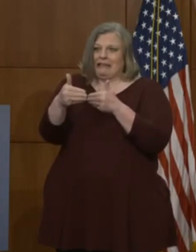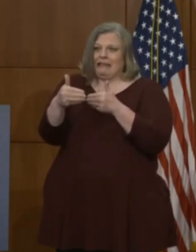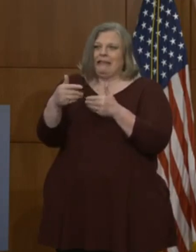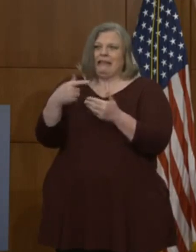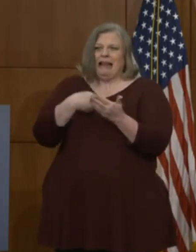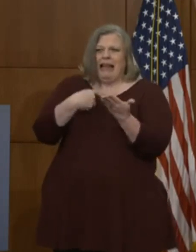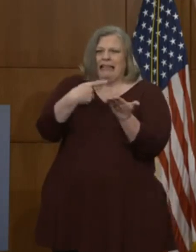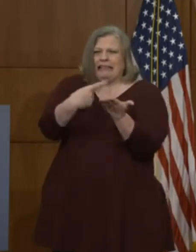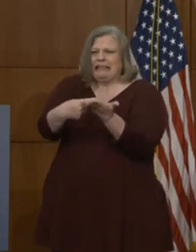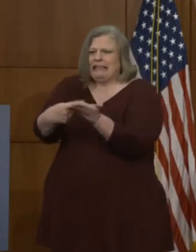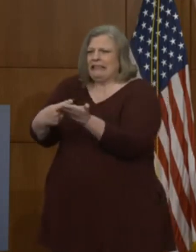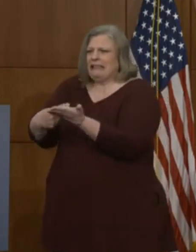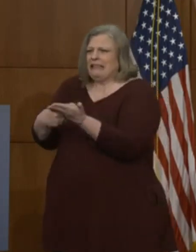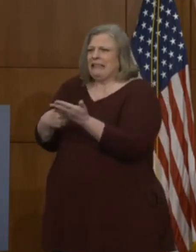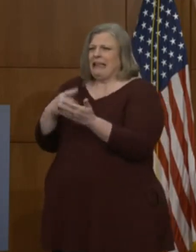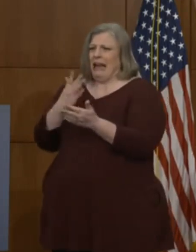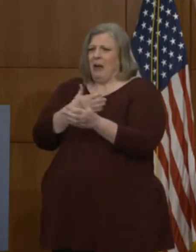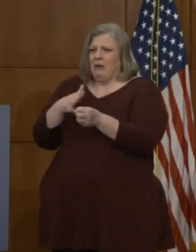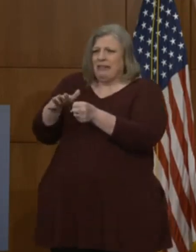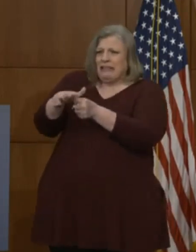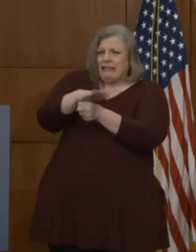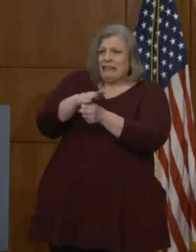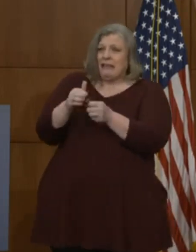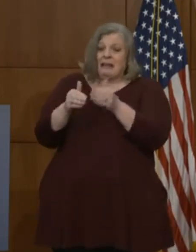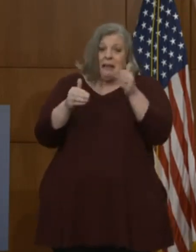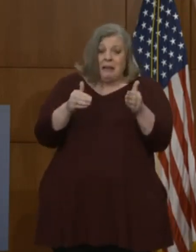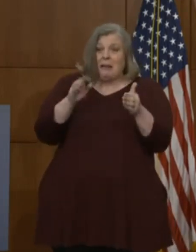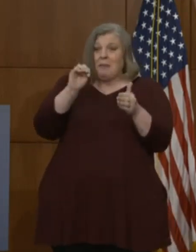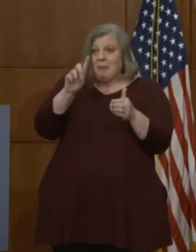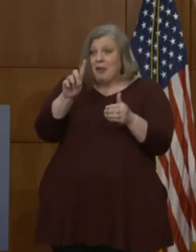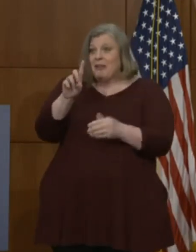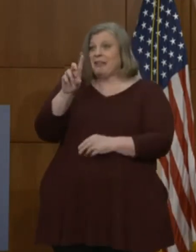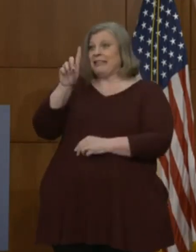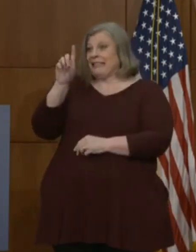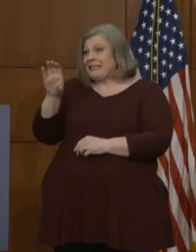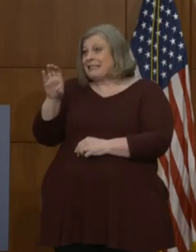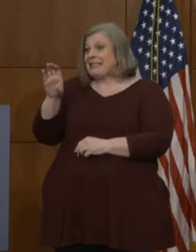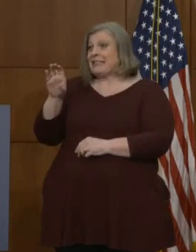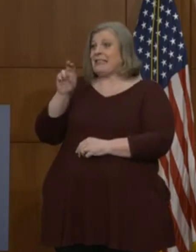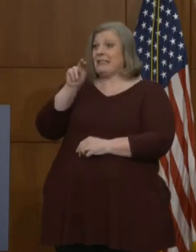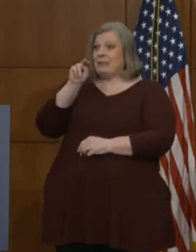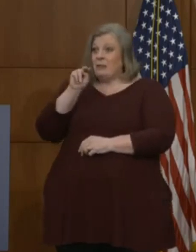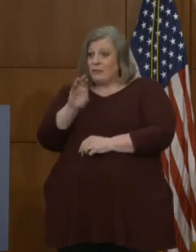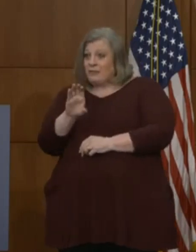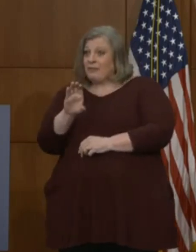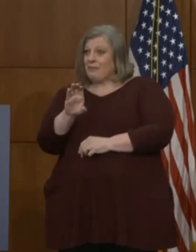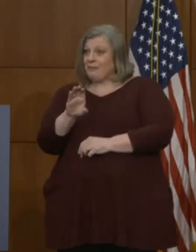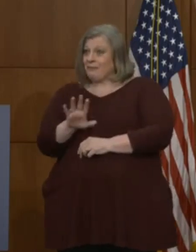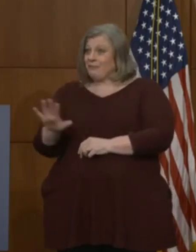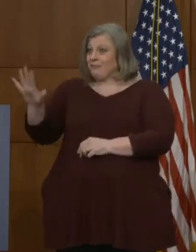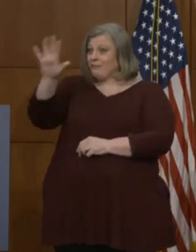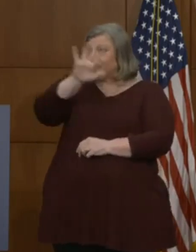A PATH FORWARD. I AM TALKING REGULARLY WITH OUR NEIGHBORS IN REGULARLY WITH OUR NEIGHBORS IN MARYLAND. THE DISTRICT OF MARYLAND. THE DISTRICT OF COLUMBIA AND NORTH CAROLINA WE